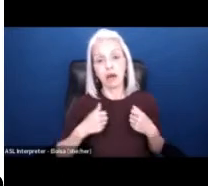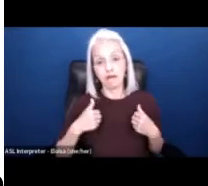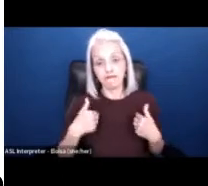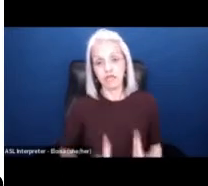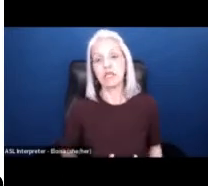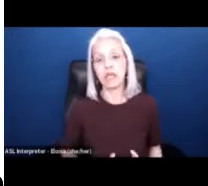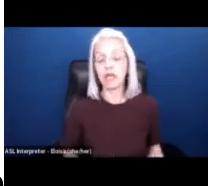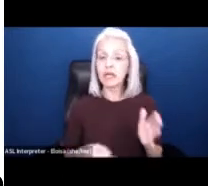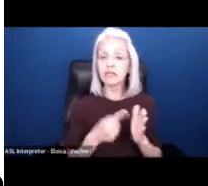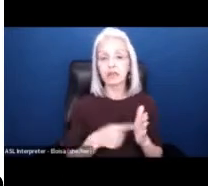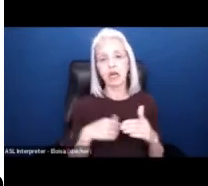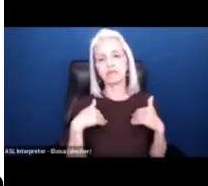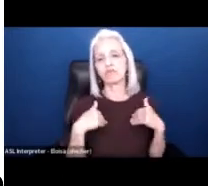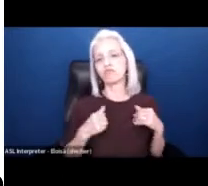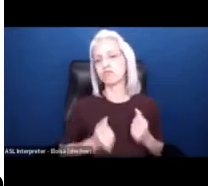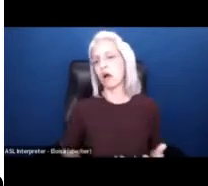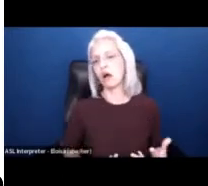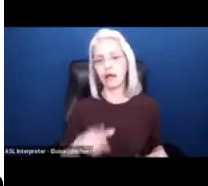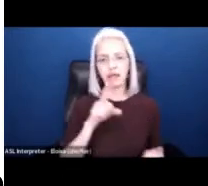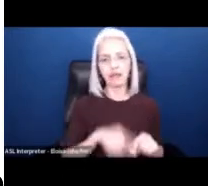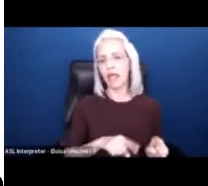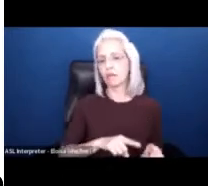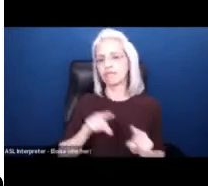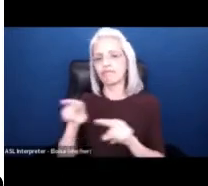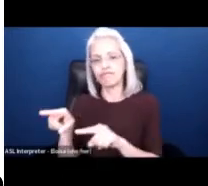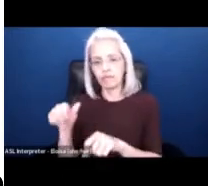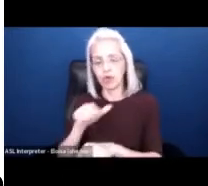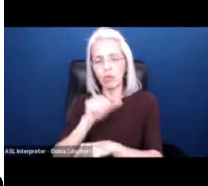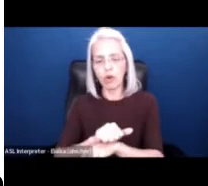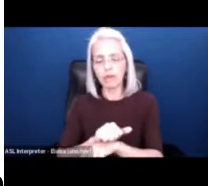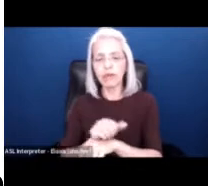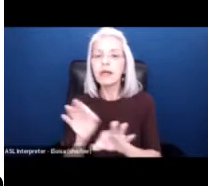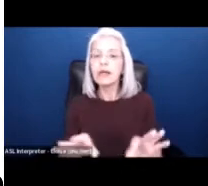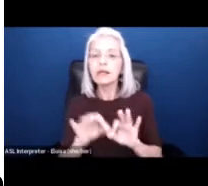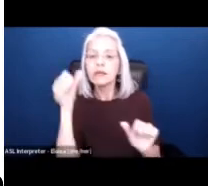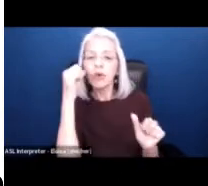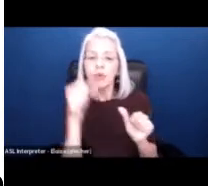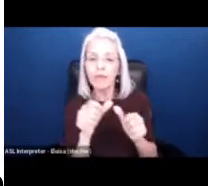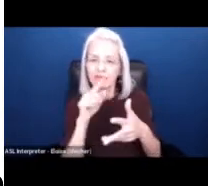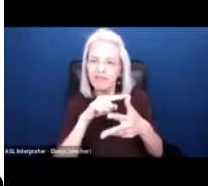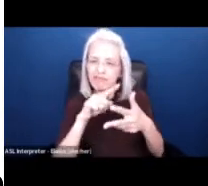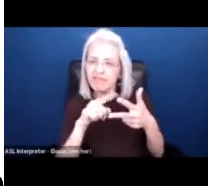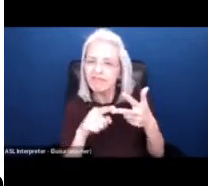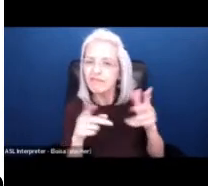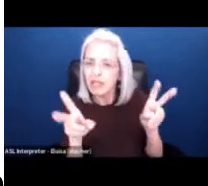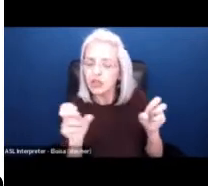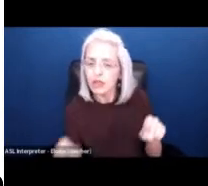cannot make it to the appointment. So keep in mind that these issues can occur and they are not indicative of lack